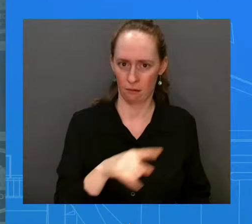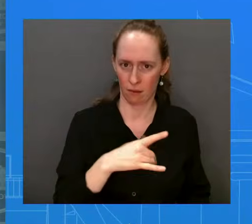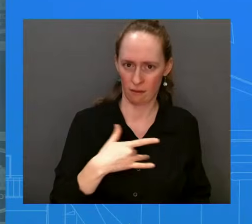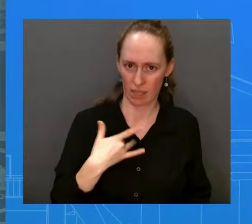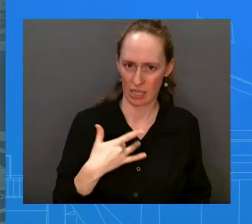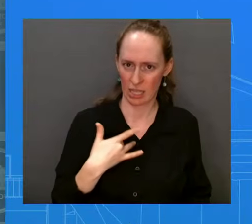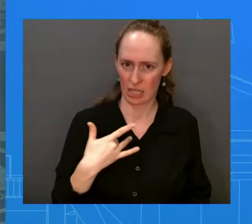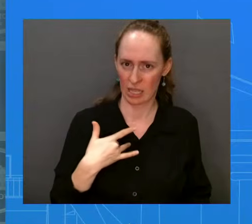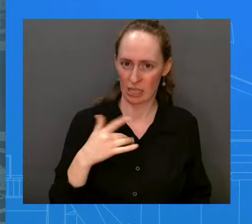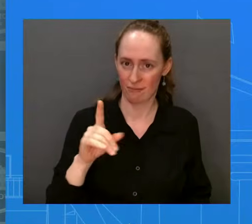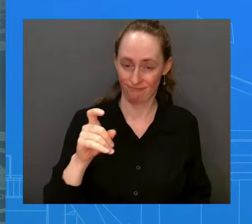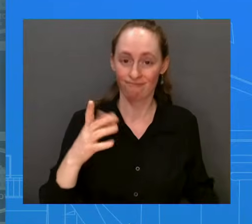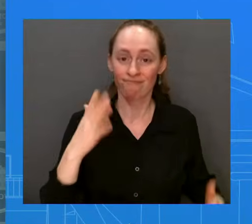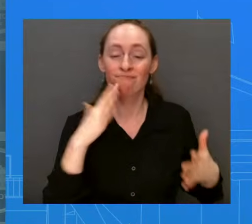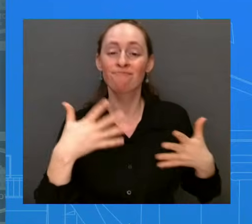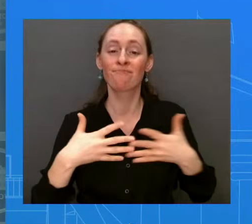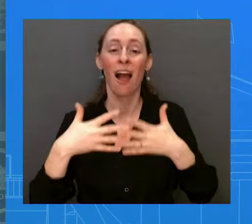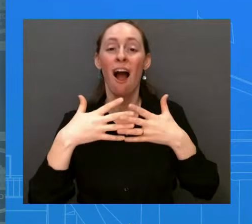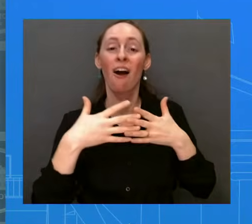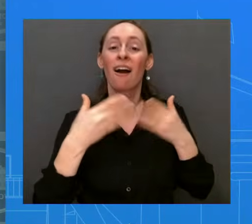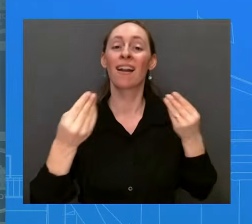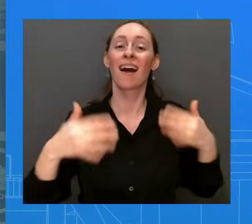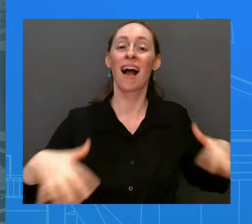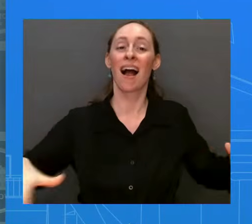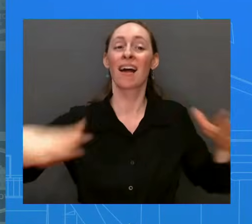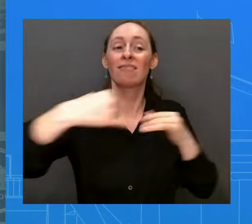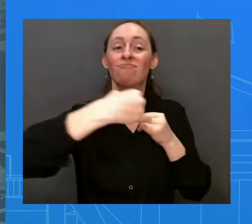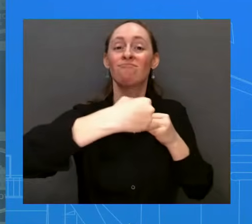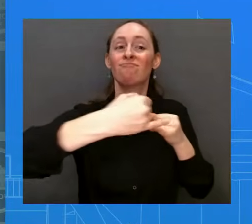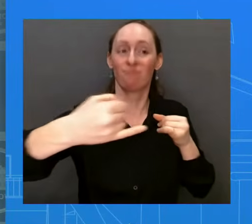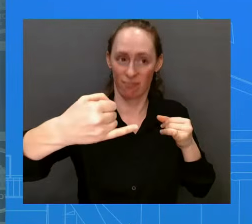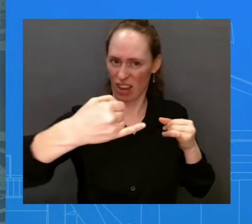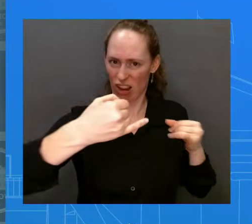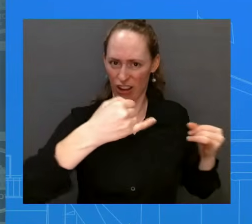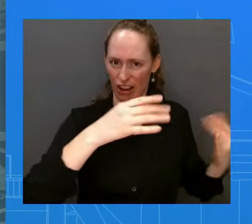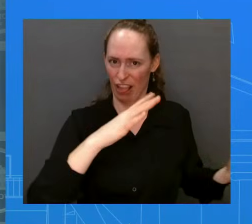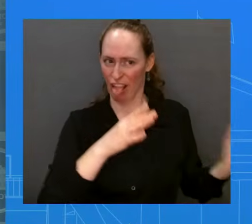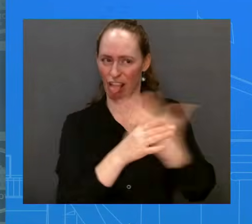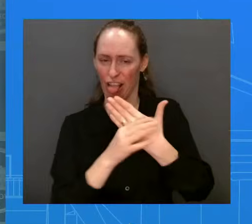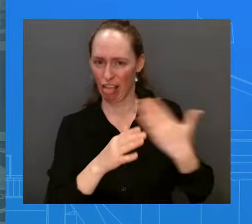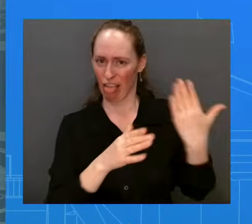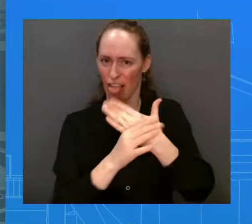he takes our national security extremely seriously. He has no higher responsibility